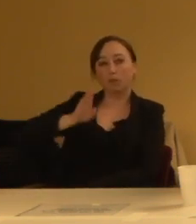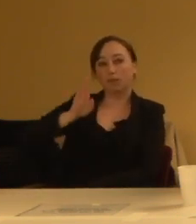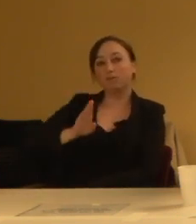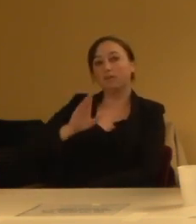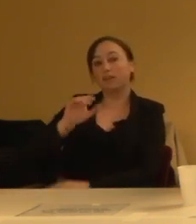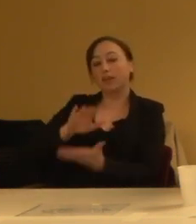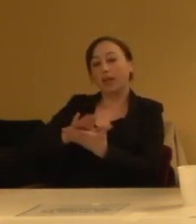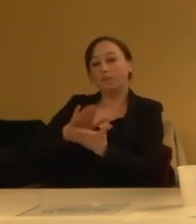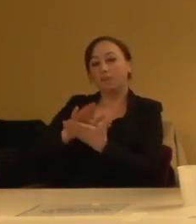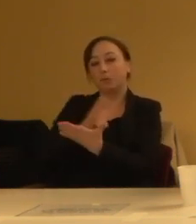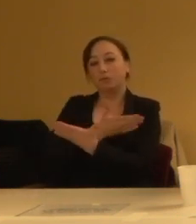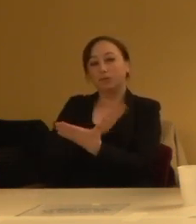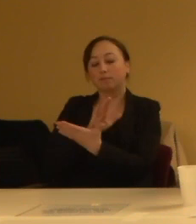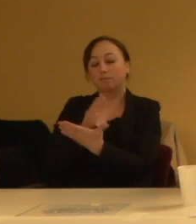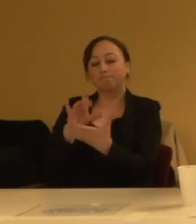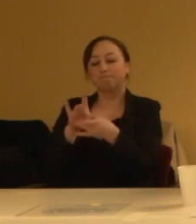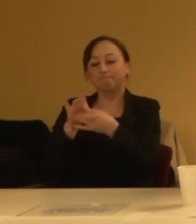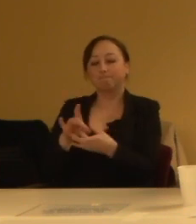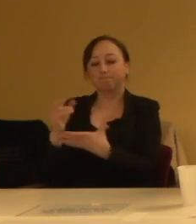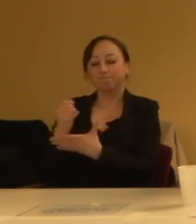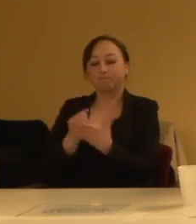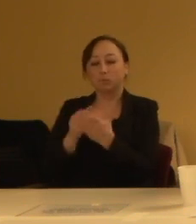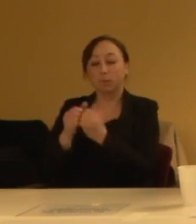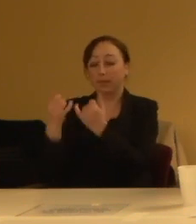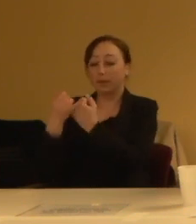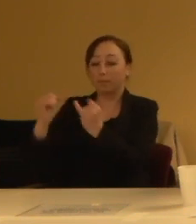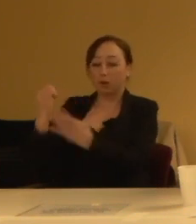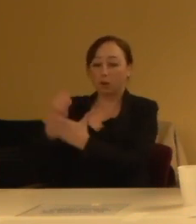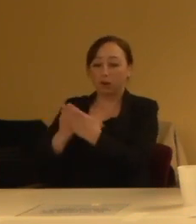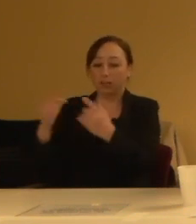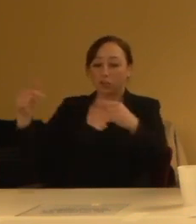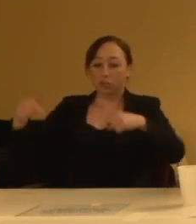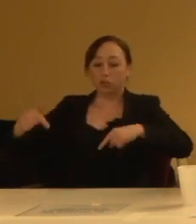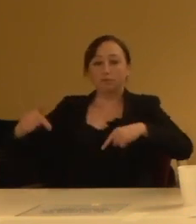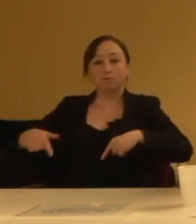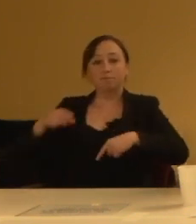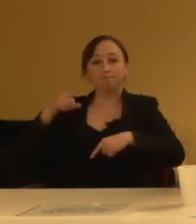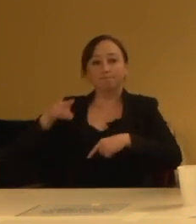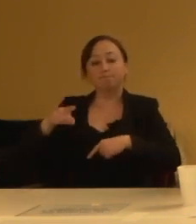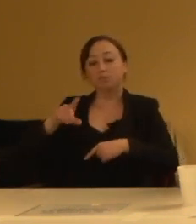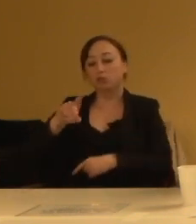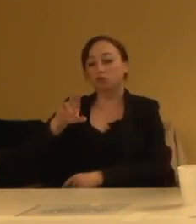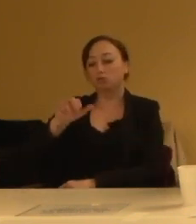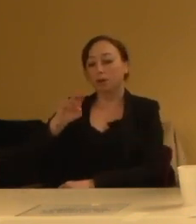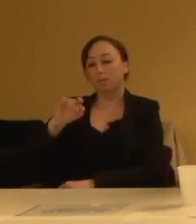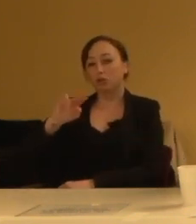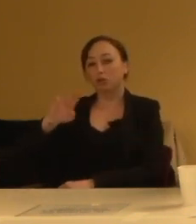artistic affiliation with independent art here. She was the resident dramaturge at Court theater in